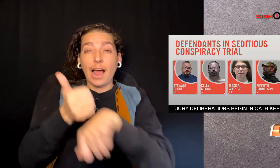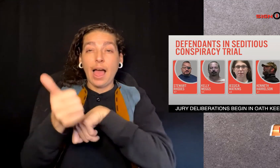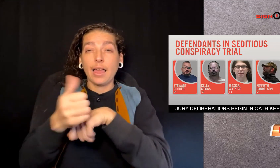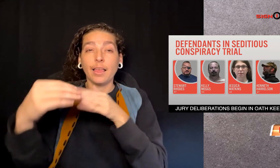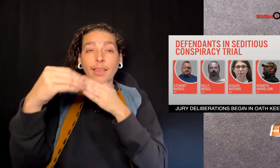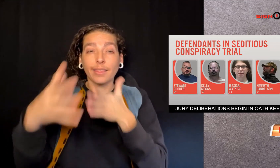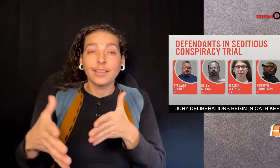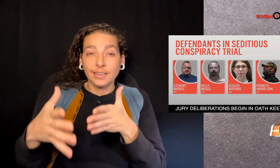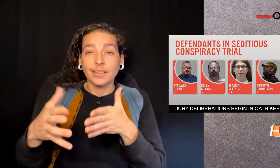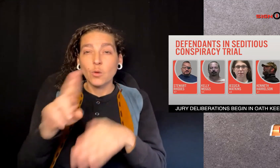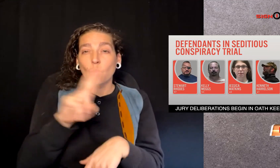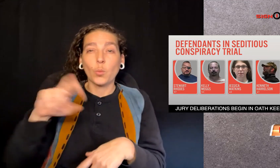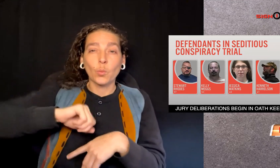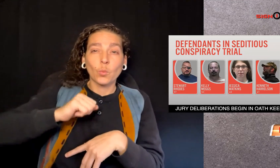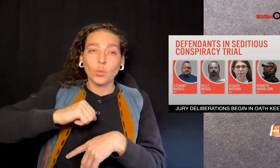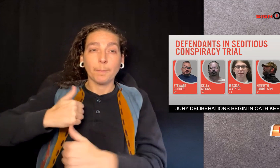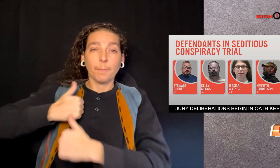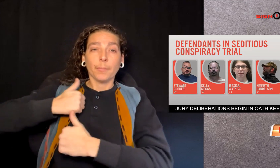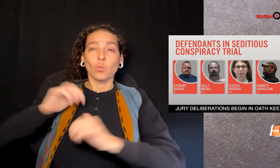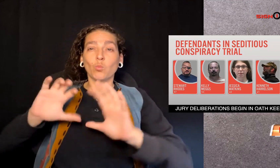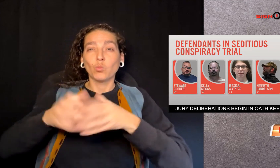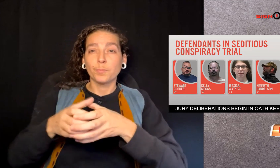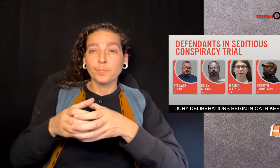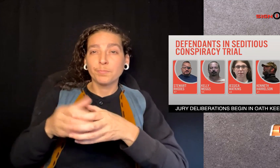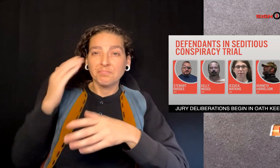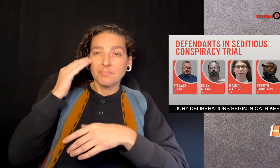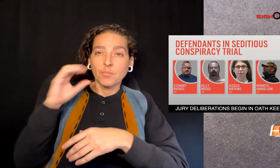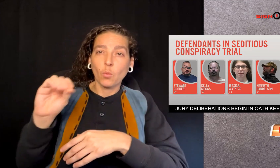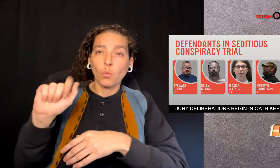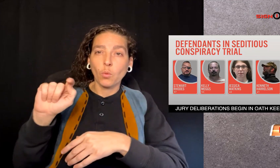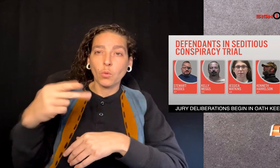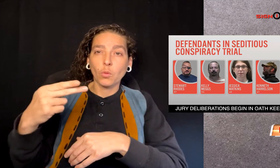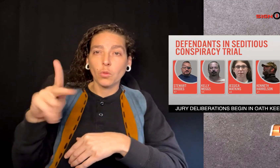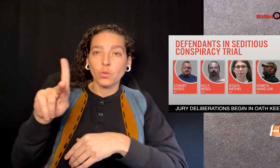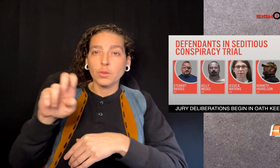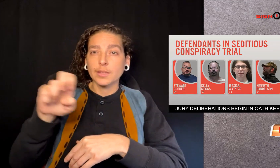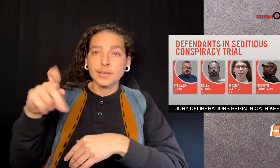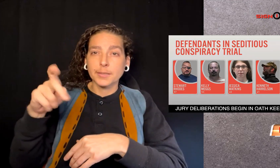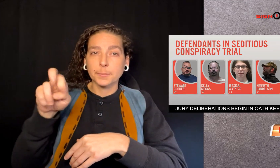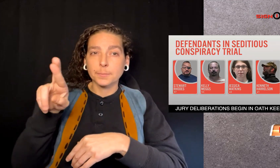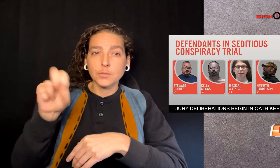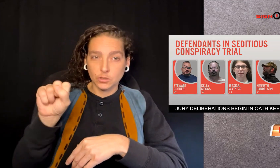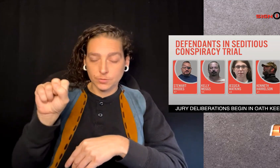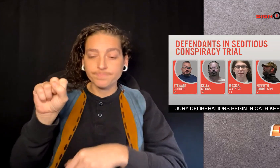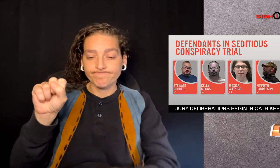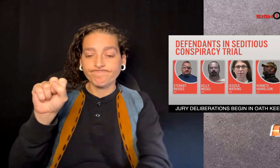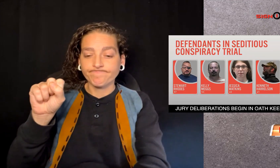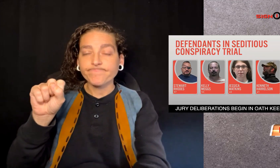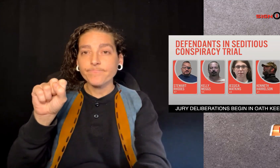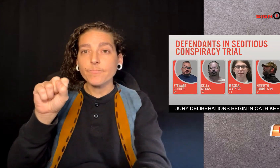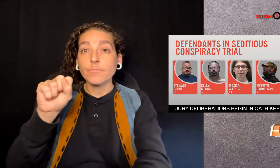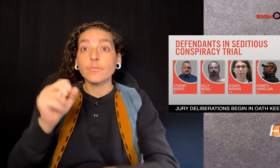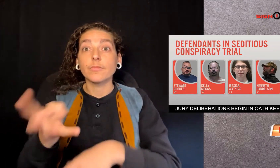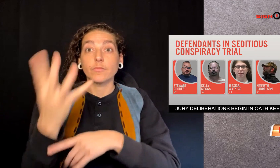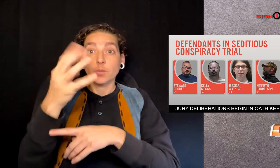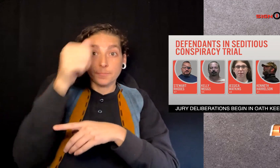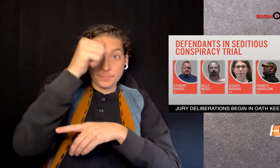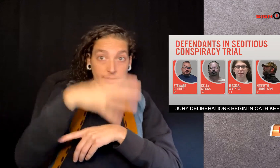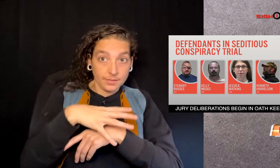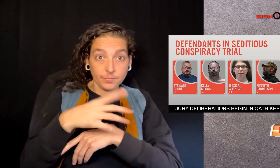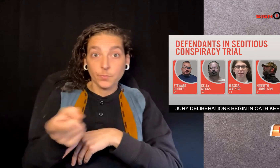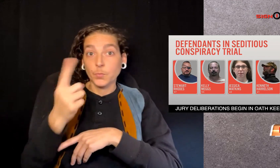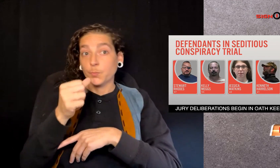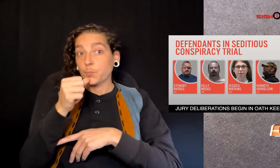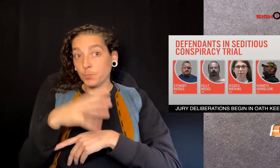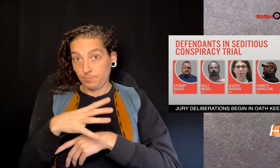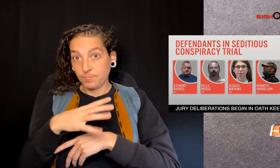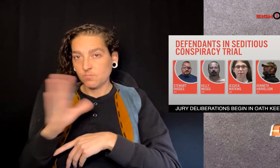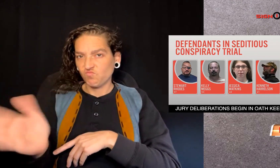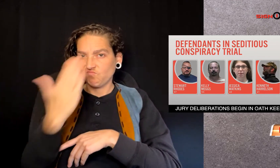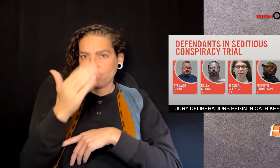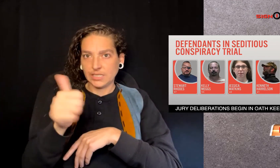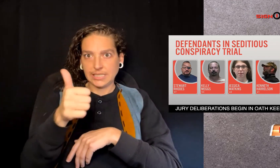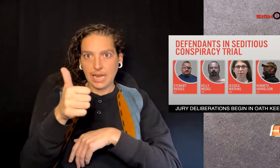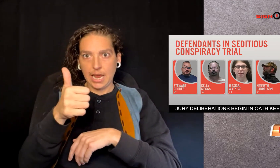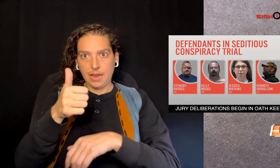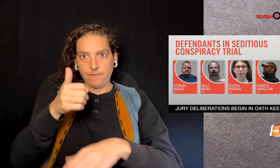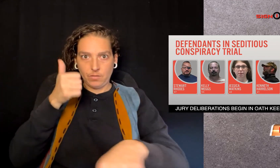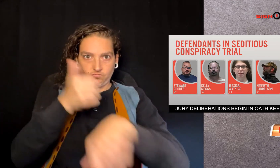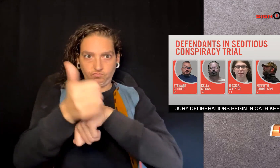leaders of the right wing militia group called oath keepers four men and one woman are facing